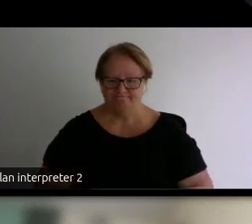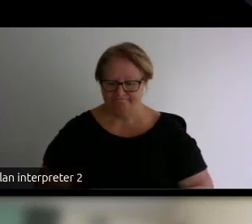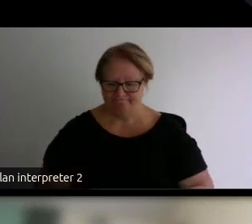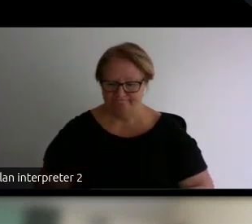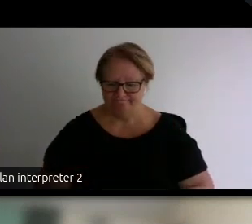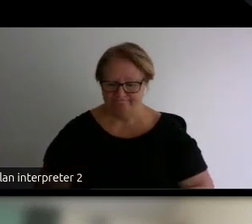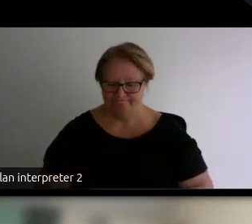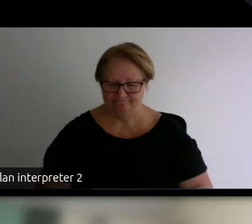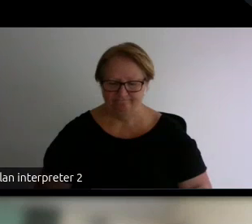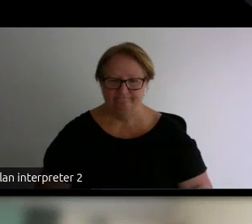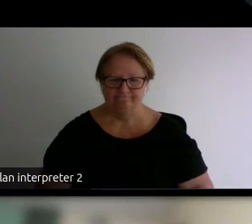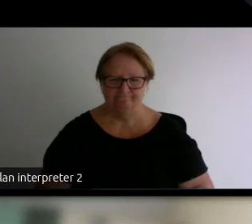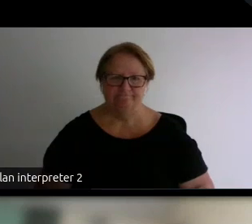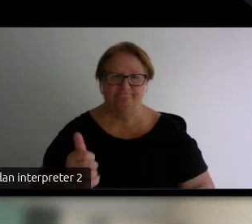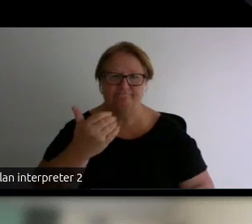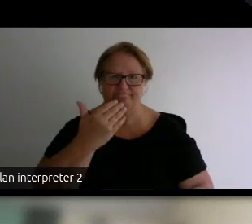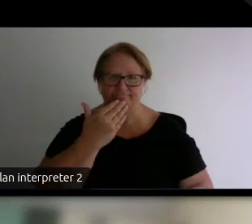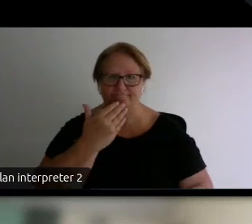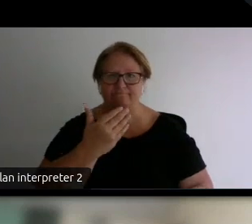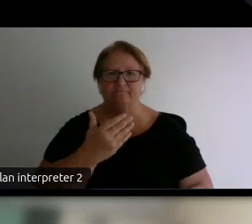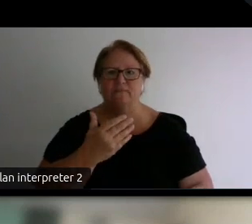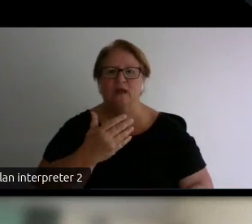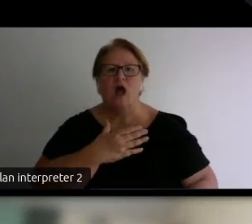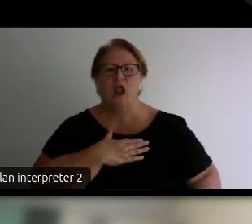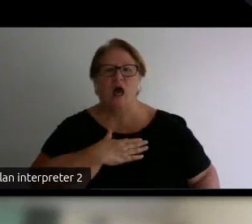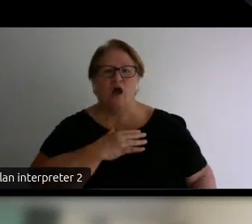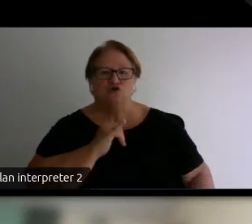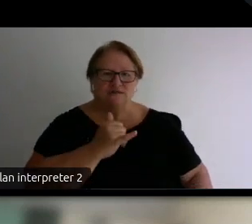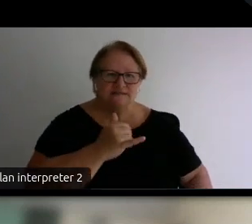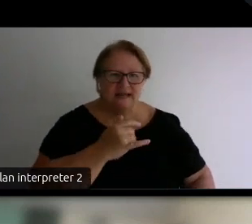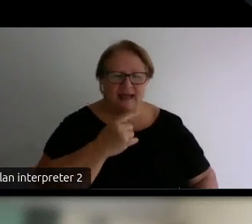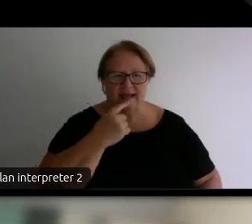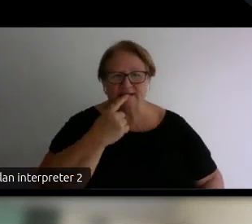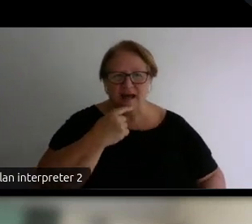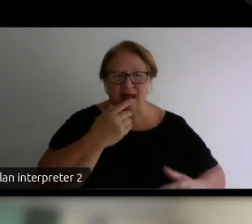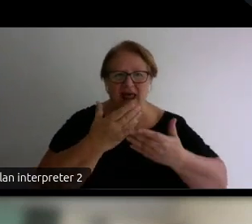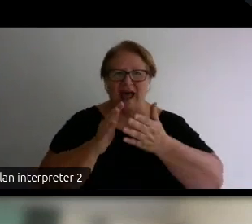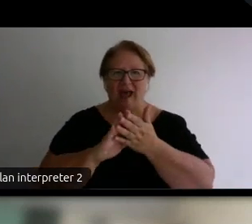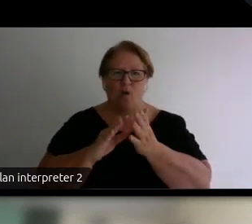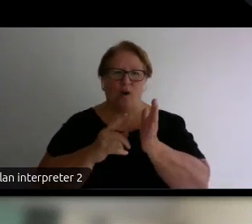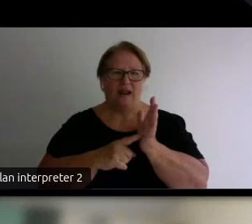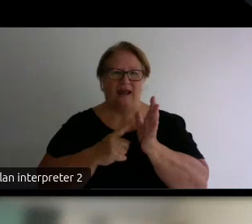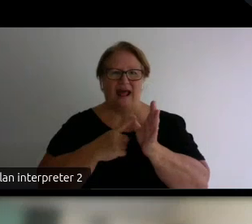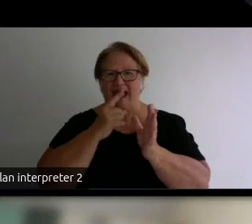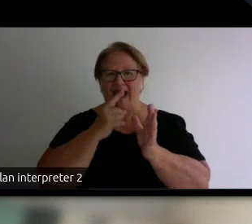wanted to start out by explaining how Legal Aid Queensland can help people with their family law